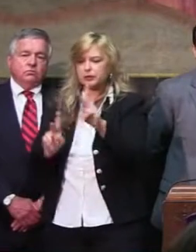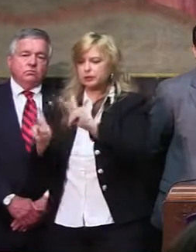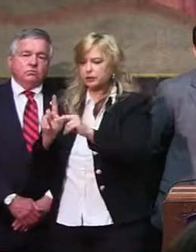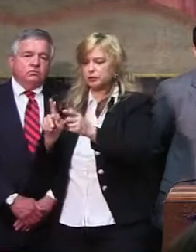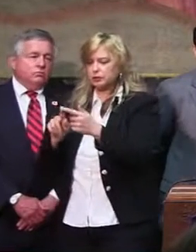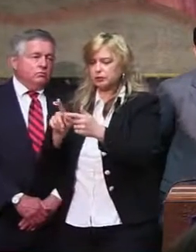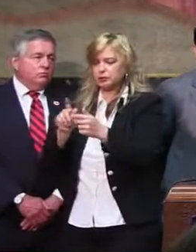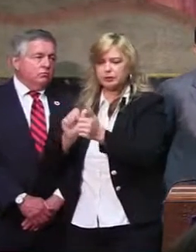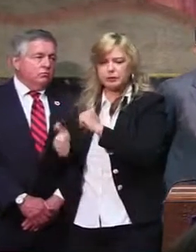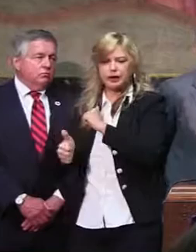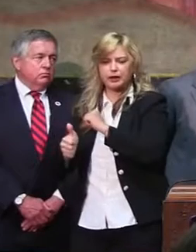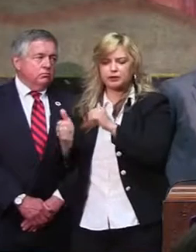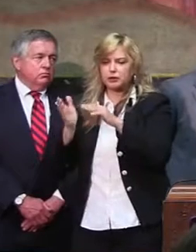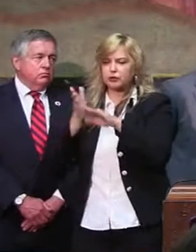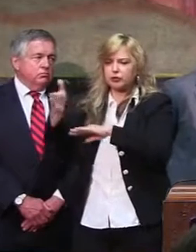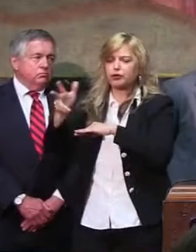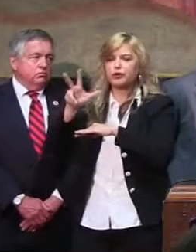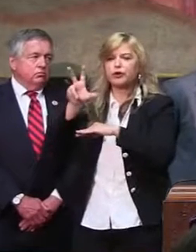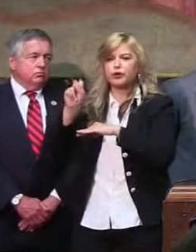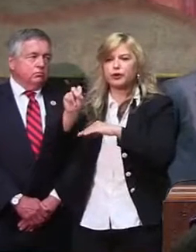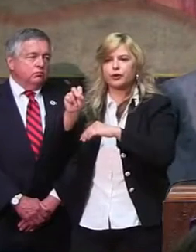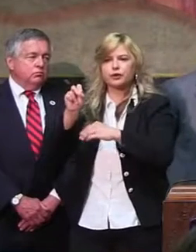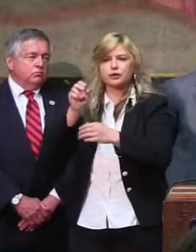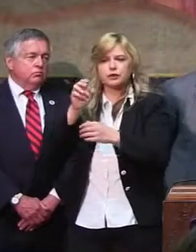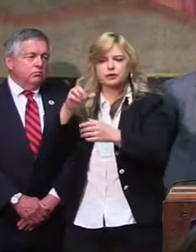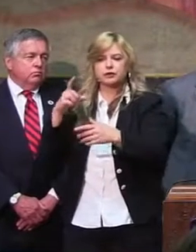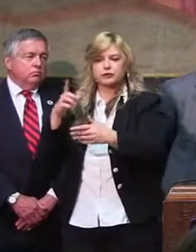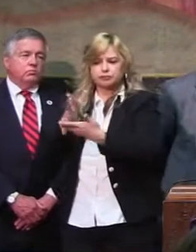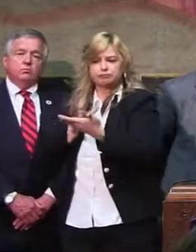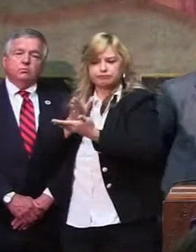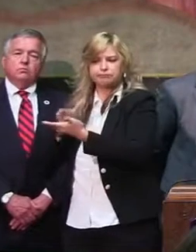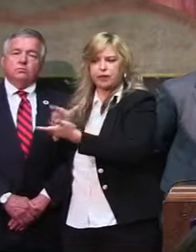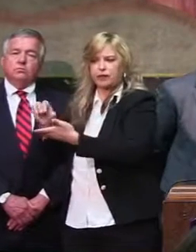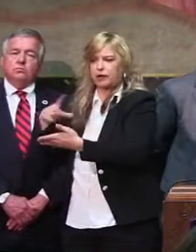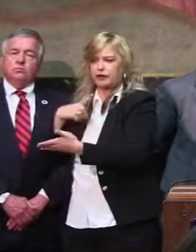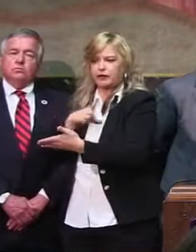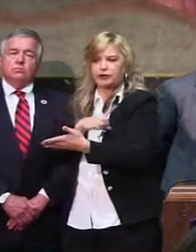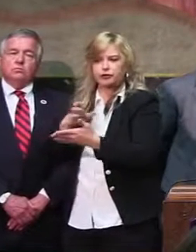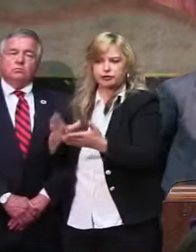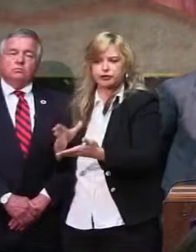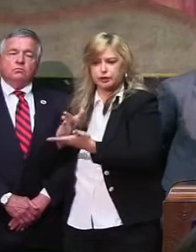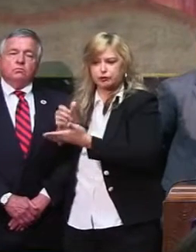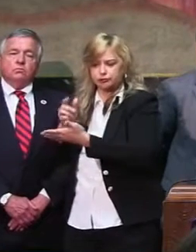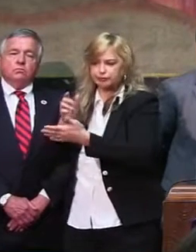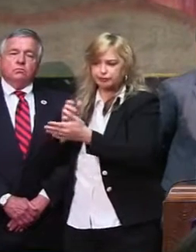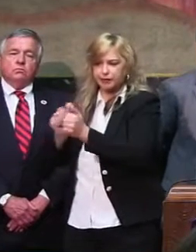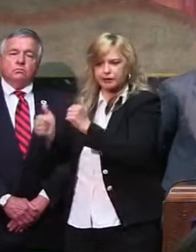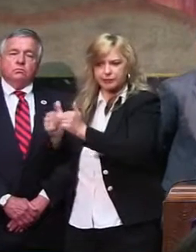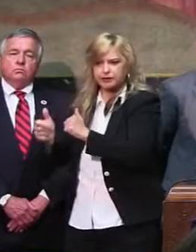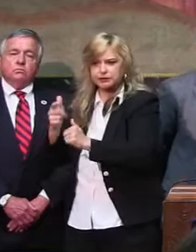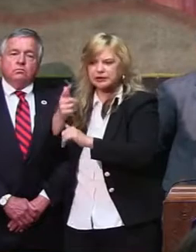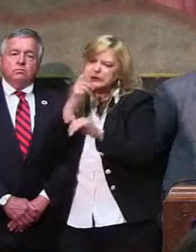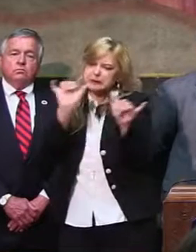than 30 pieces of legislation similar to what we're doing today maybe not as broad in scope but similar. The results have